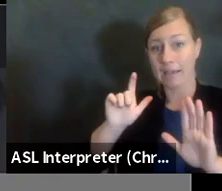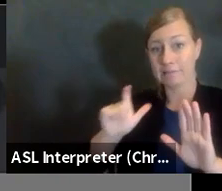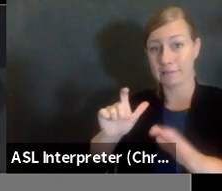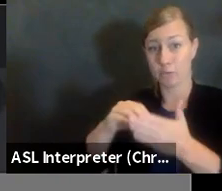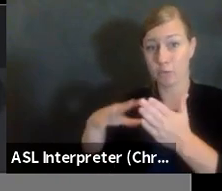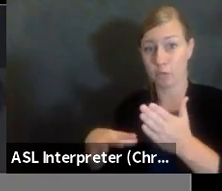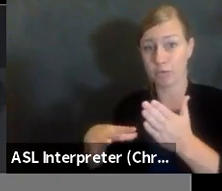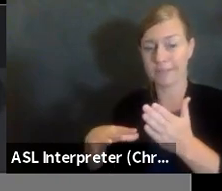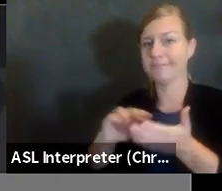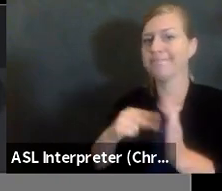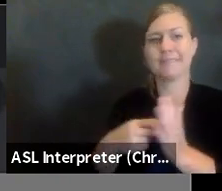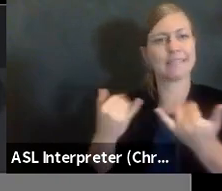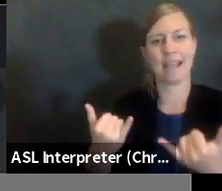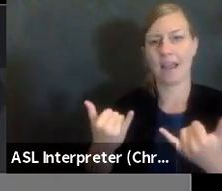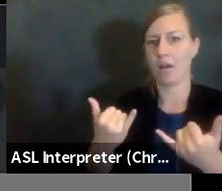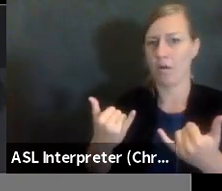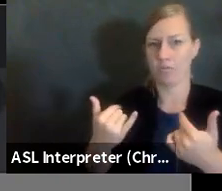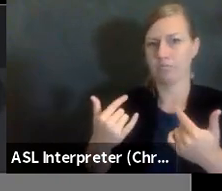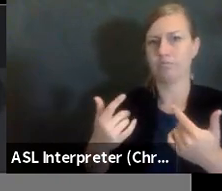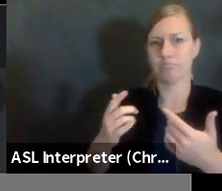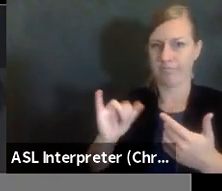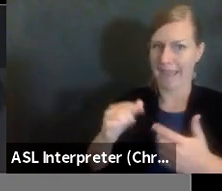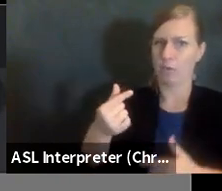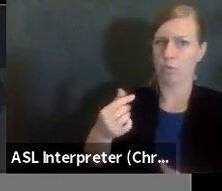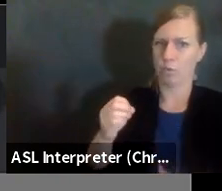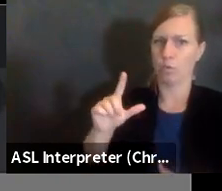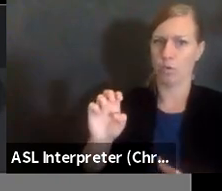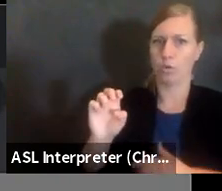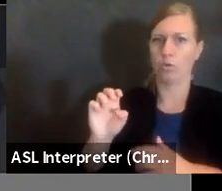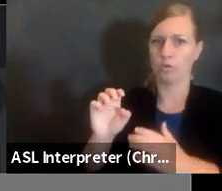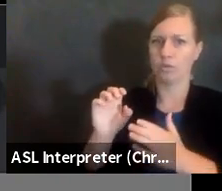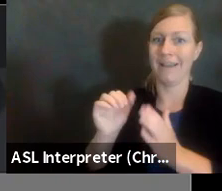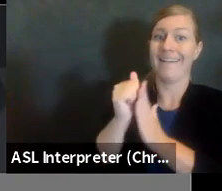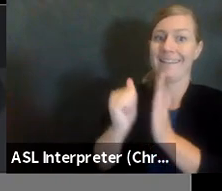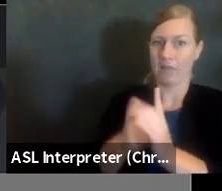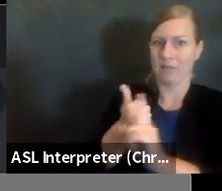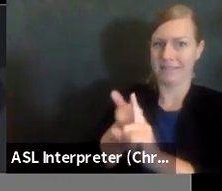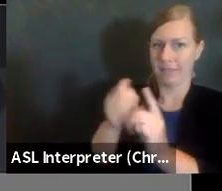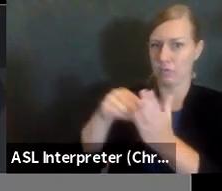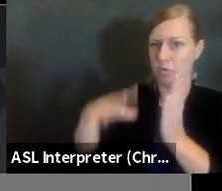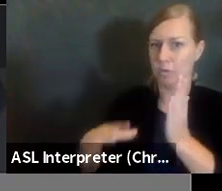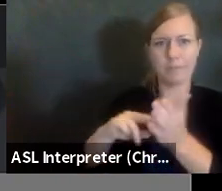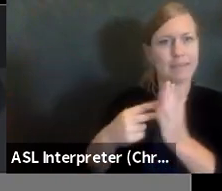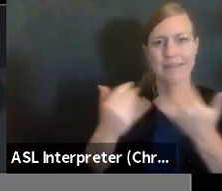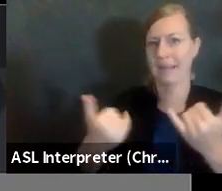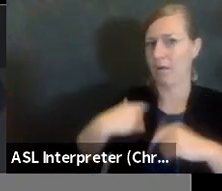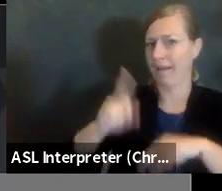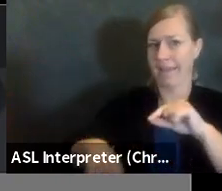ESD 101 - Jeff Crawford: then my Google account is a student type of Google Classroom account and I wouldn't be able to co teach with you. That's what I'm hearing?